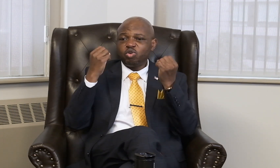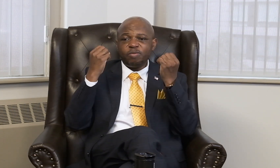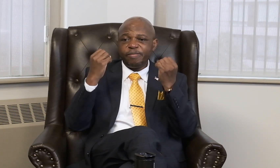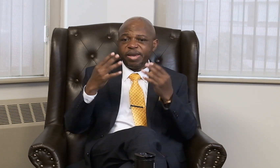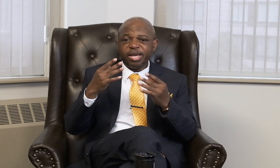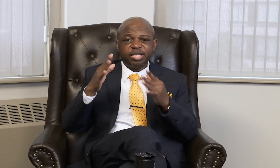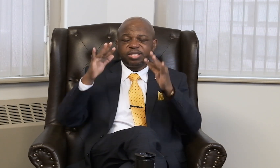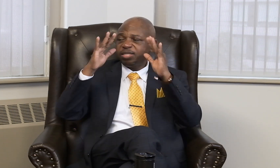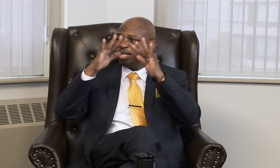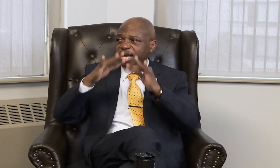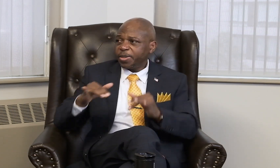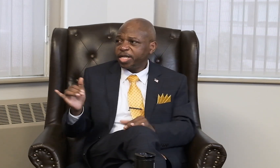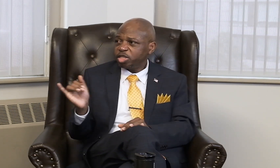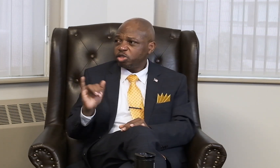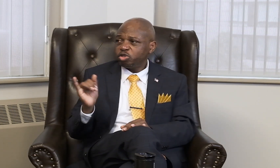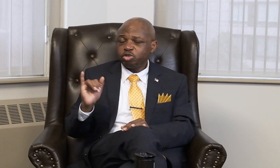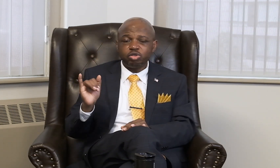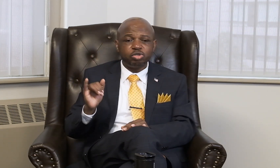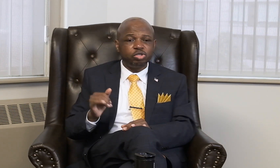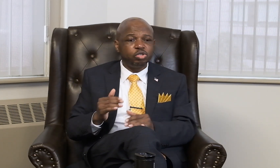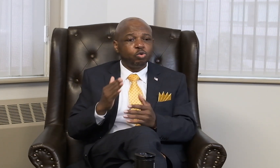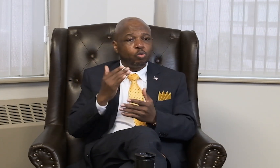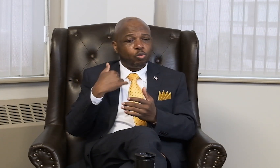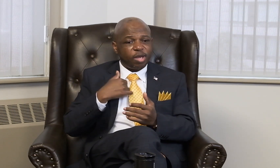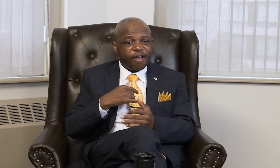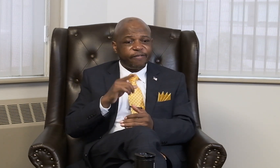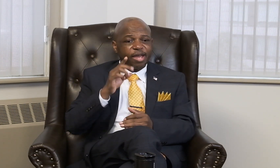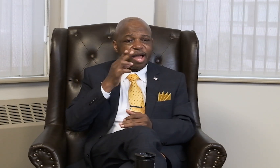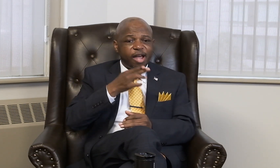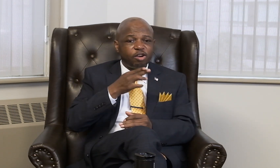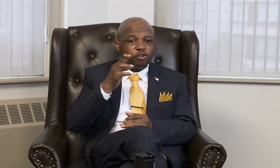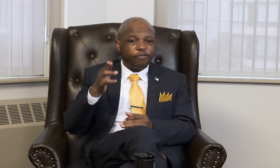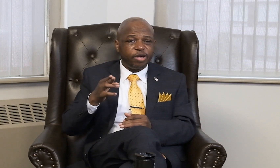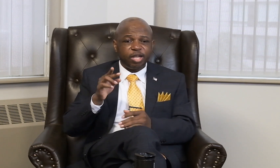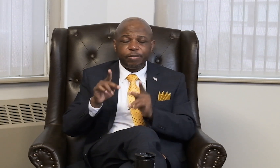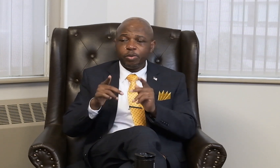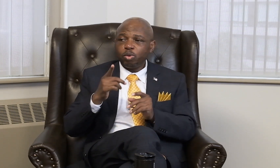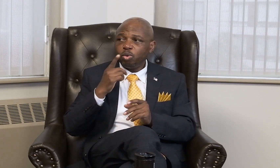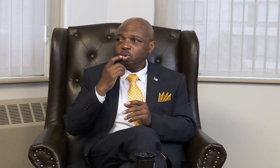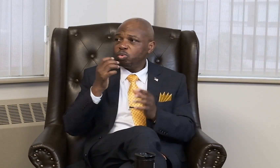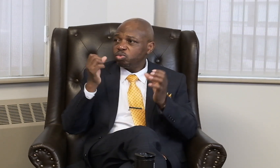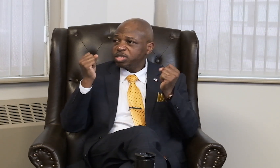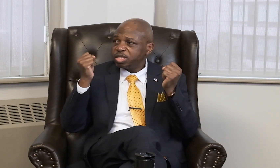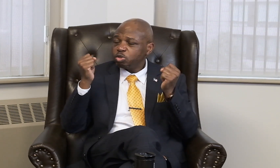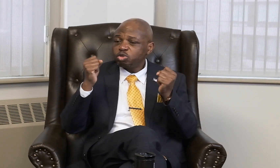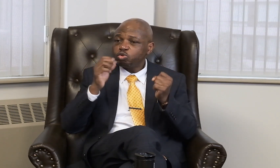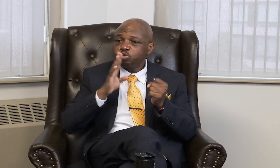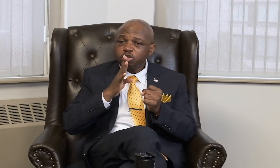community, which is also so diverse. We have individuals who are Hard of Hearing who use spoken